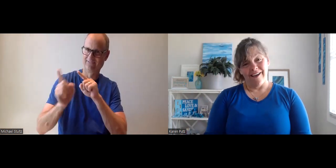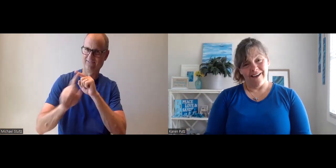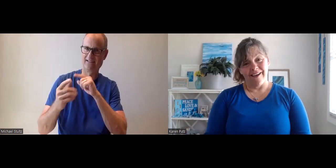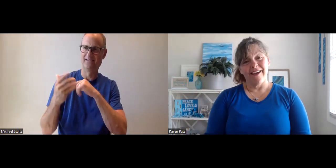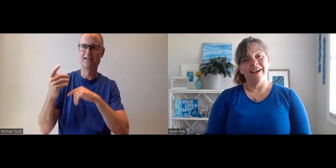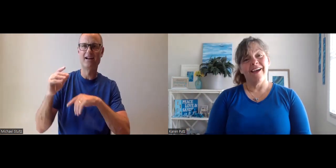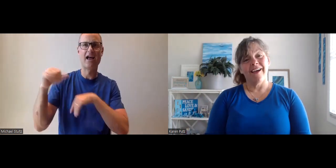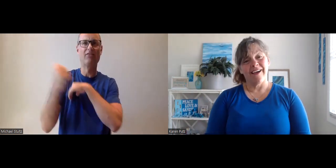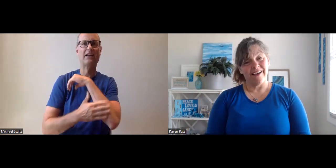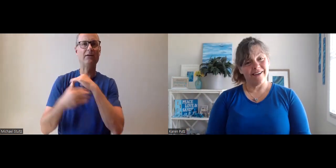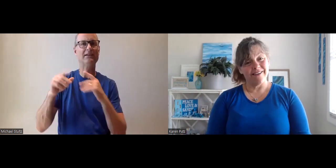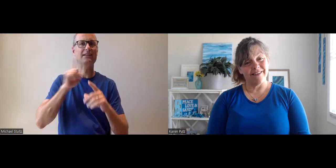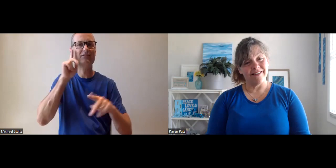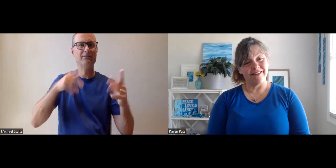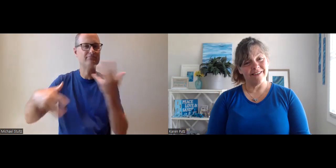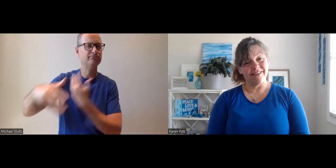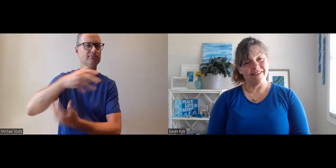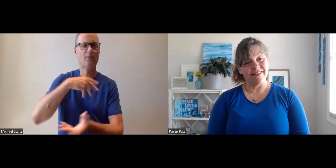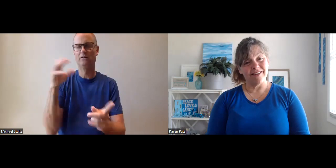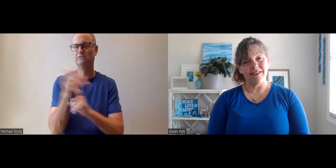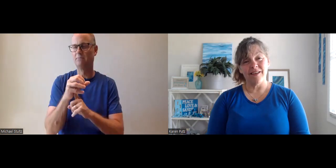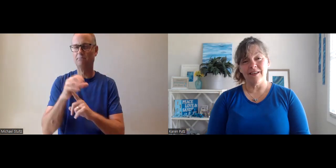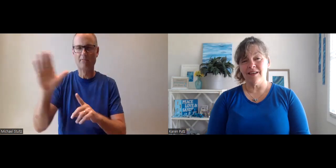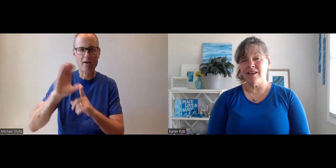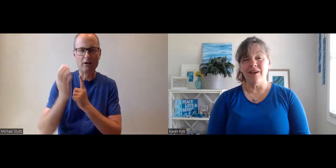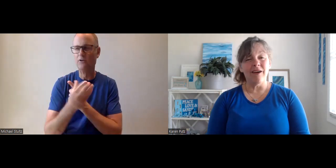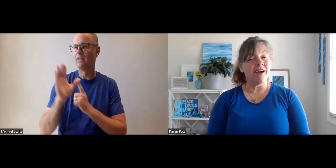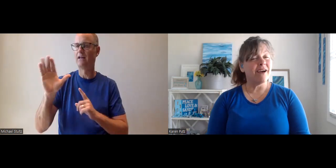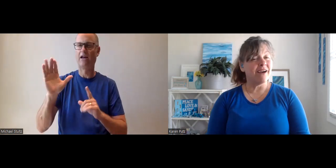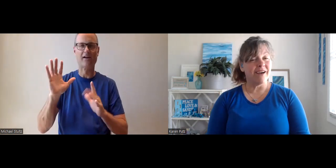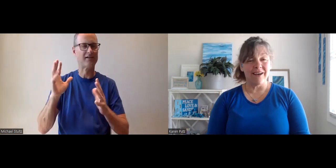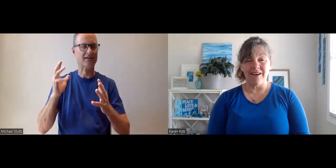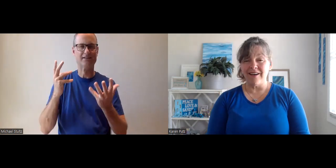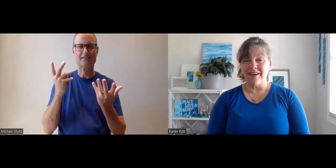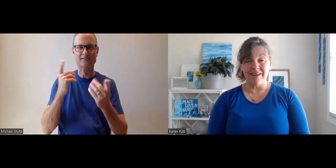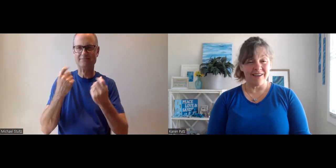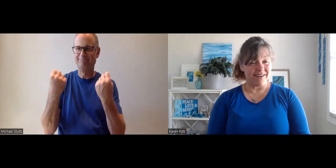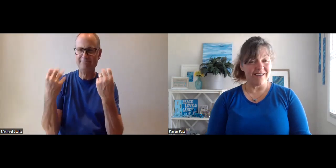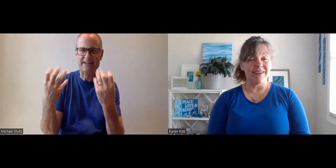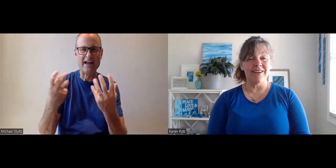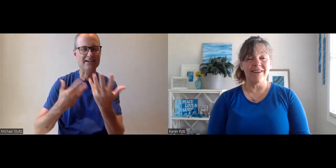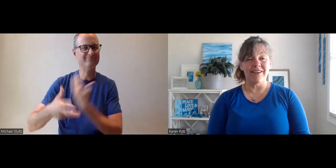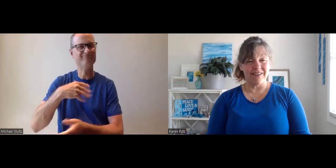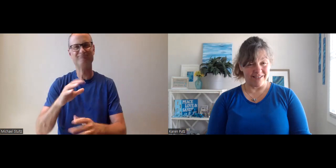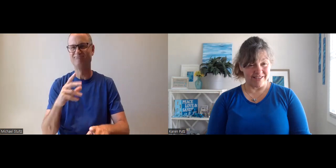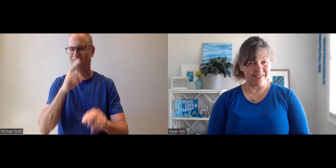I was interacting with other deaf people from different countries with different, um, visual worlds of sign language and it was really fun.